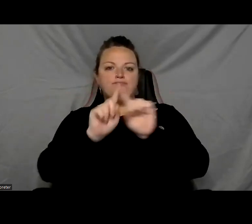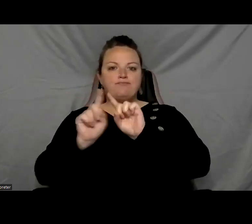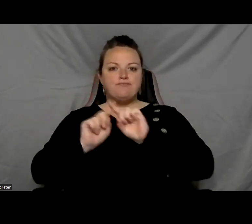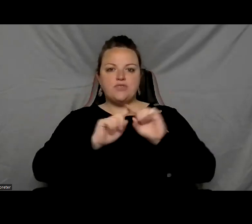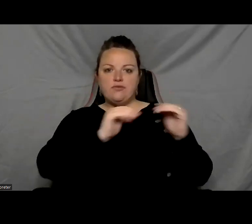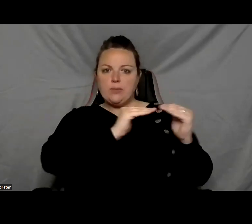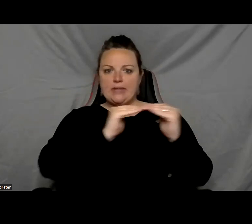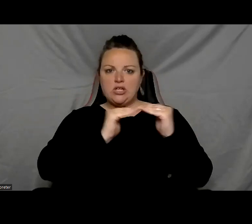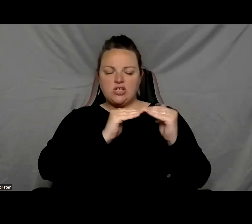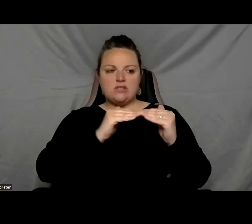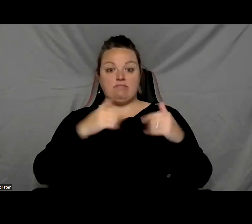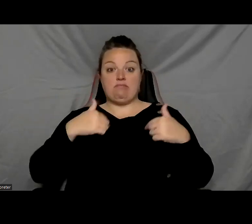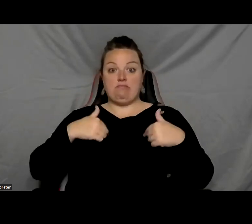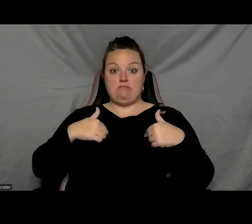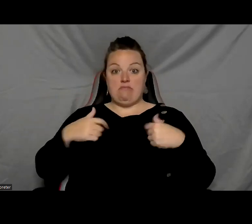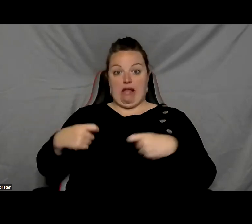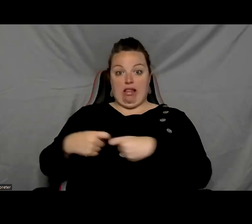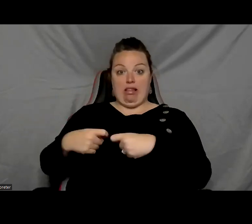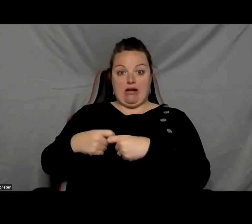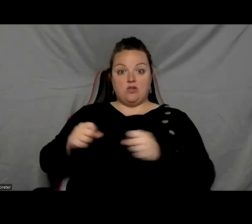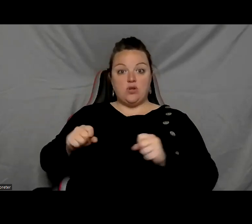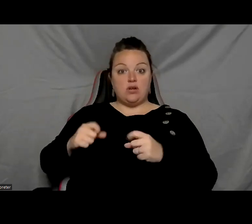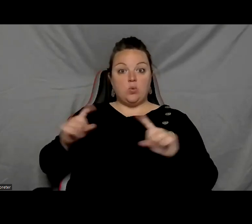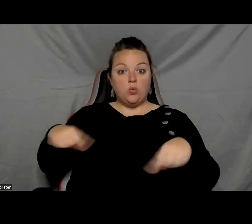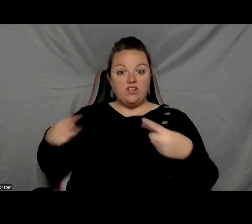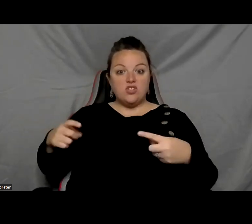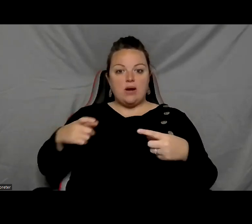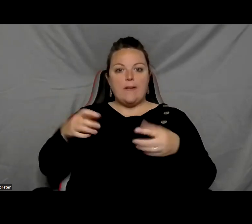I have a wheelchair that needs the battery replaced and I can't get anybody to replace